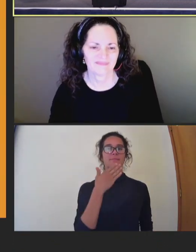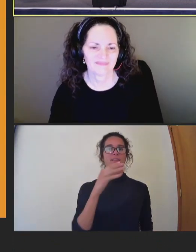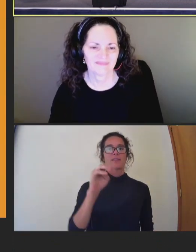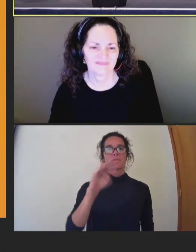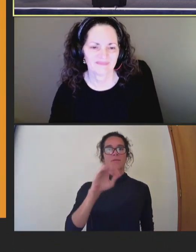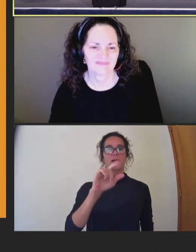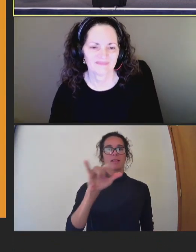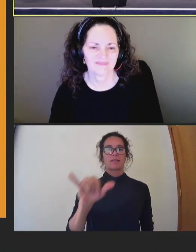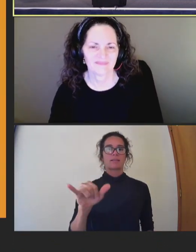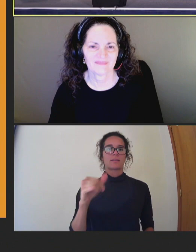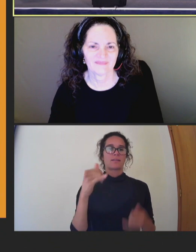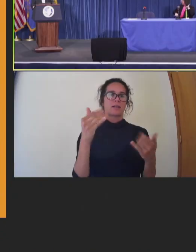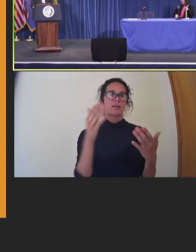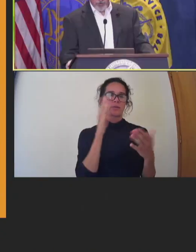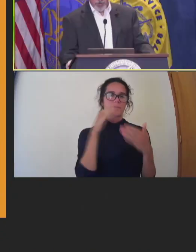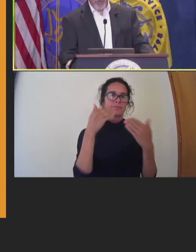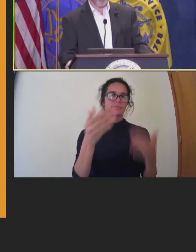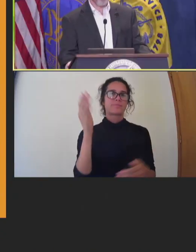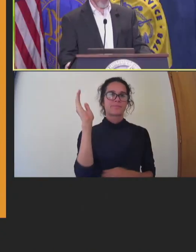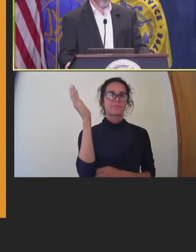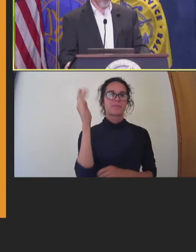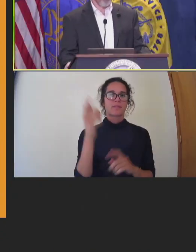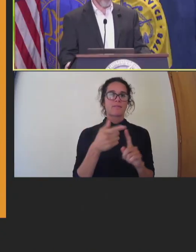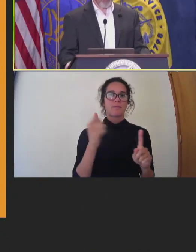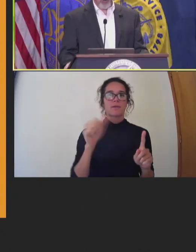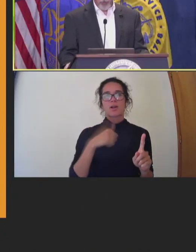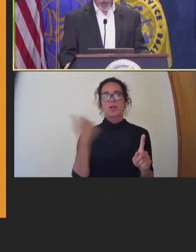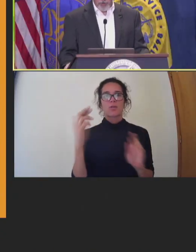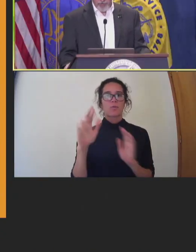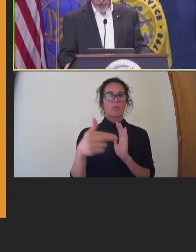hats. I'm presenting this in my role as medical director for the National